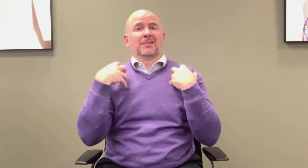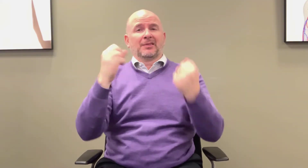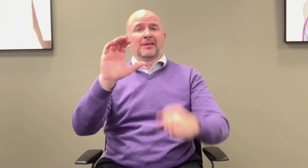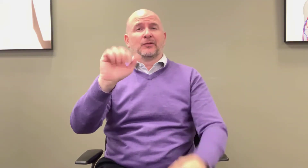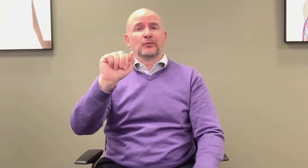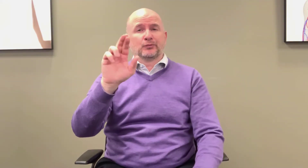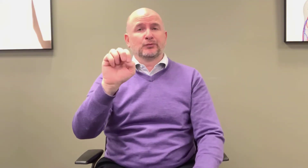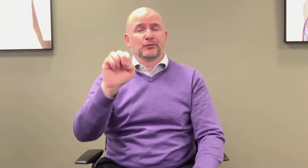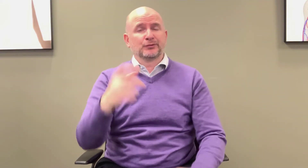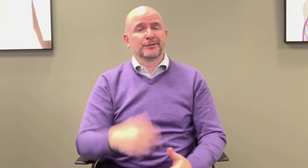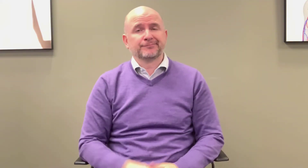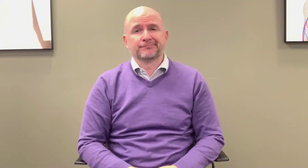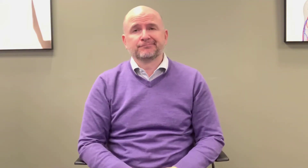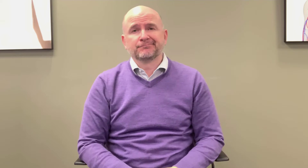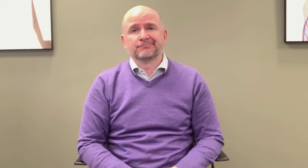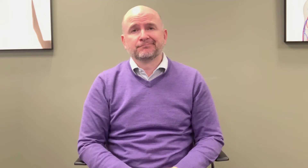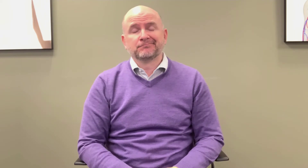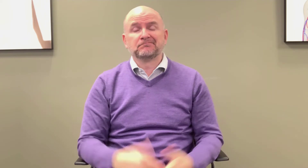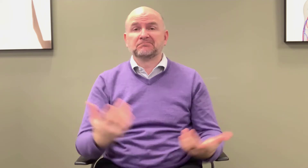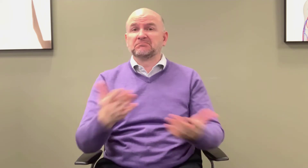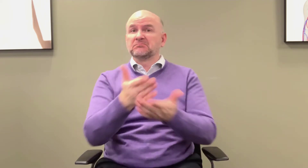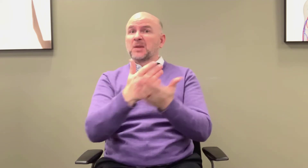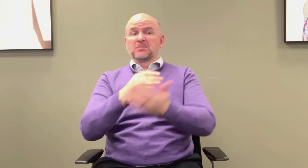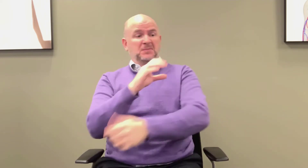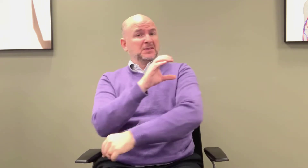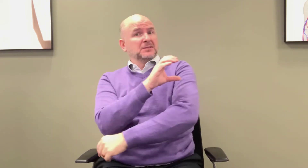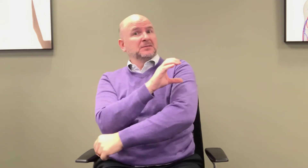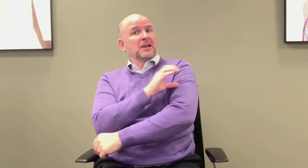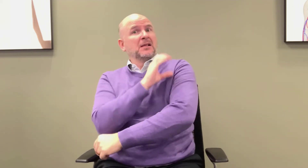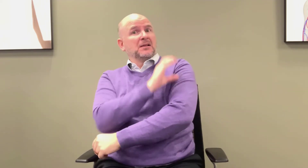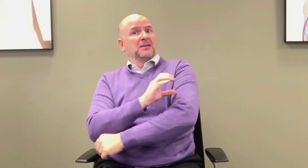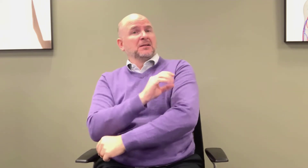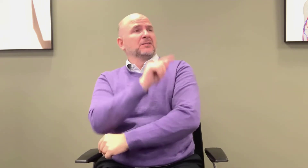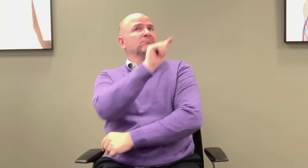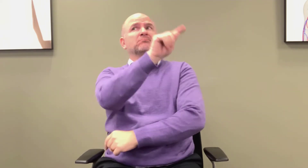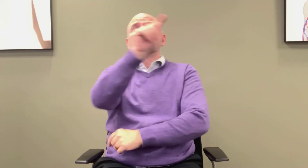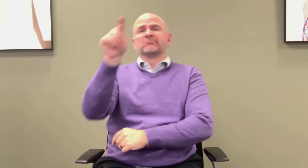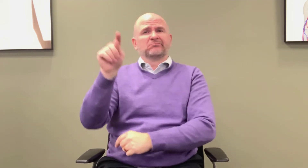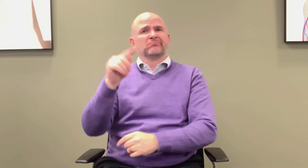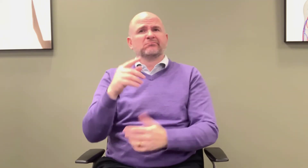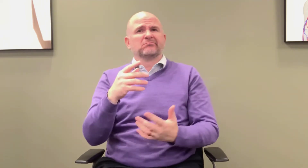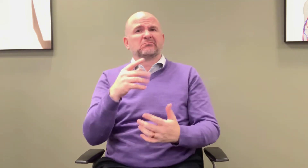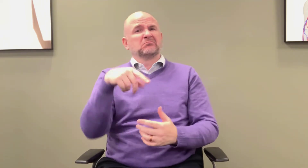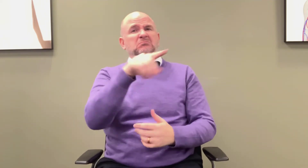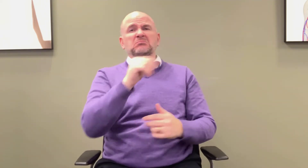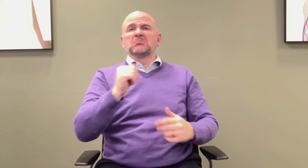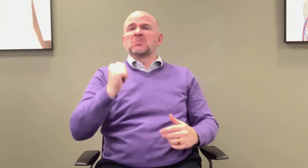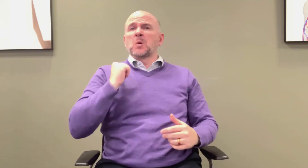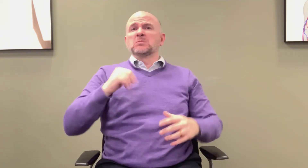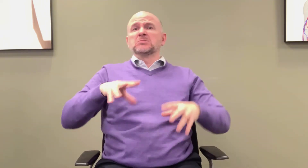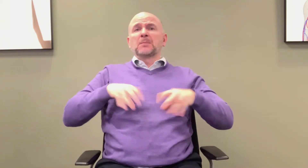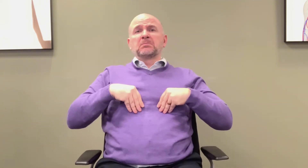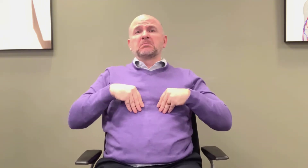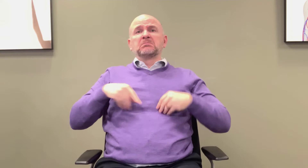example, some patients are not accepted into clinics, while others are denied